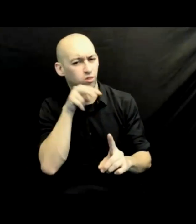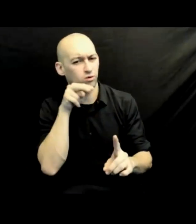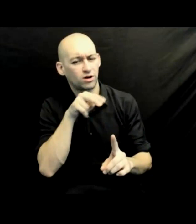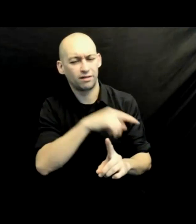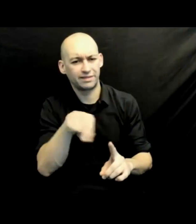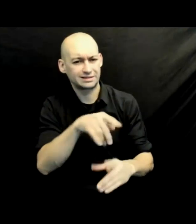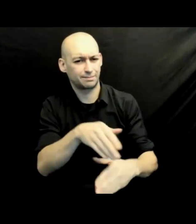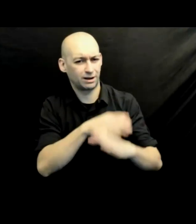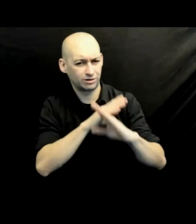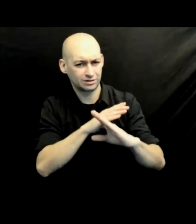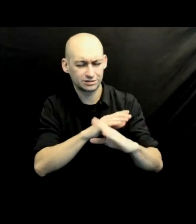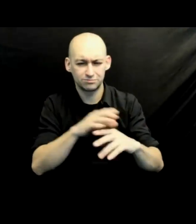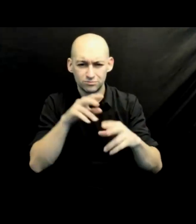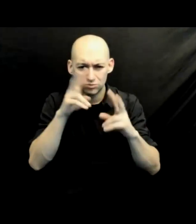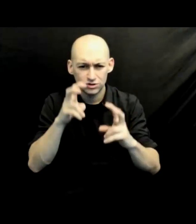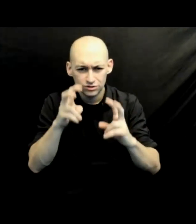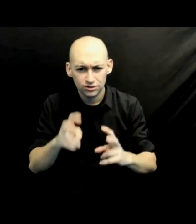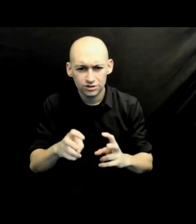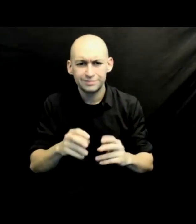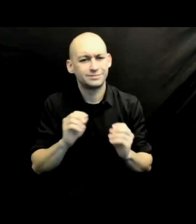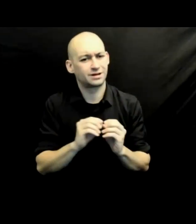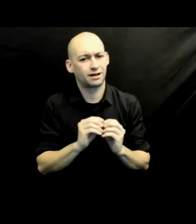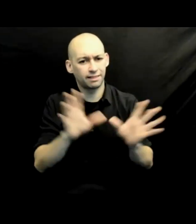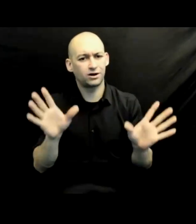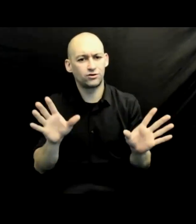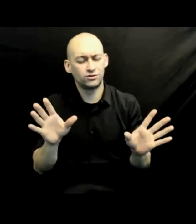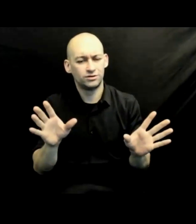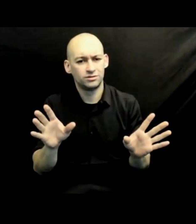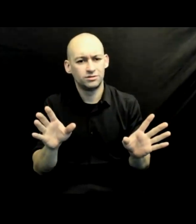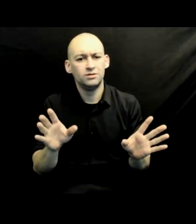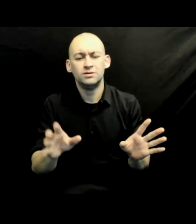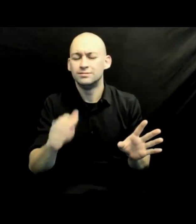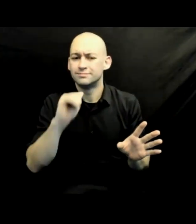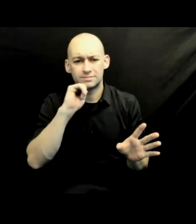when we were looking at the data, it was very clear that it does not. Those barriers do not